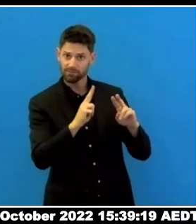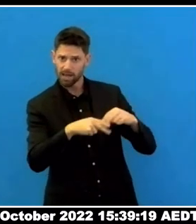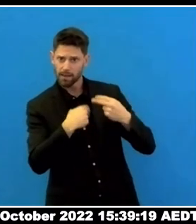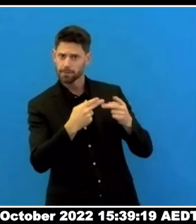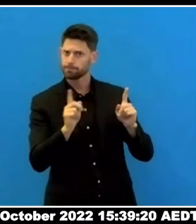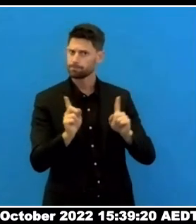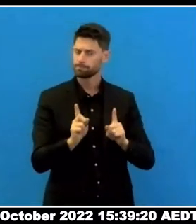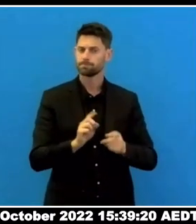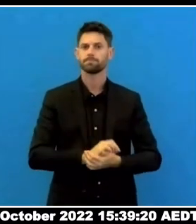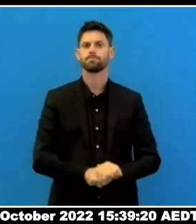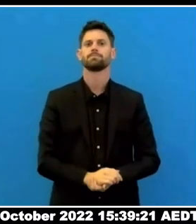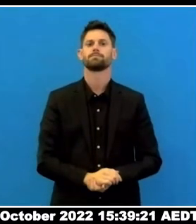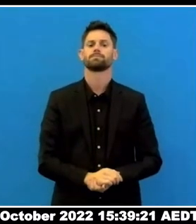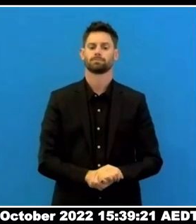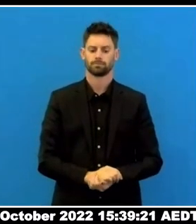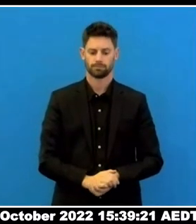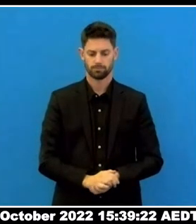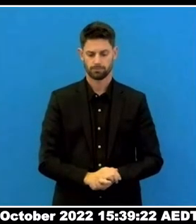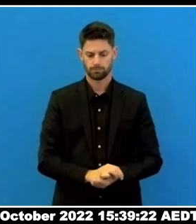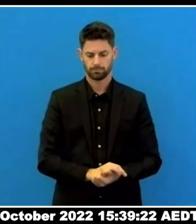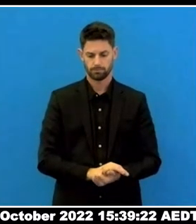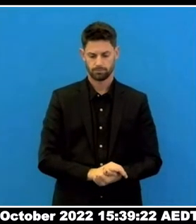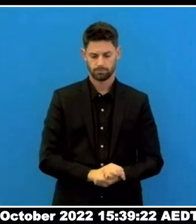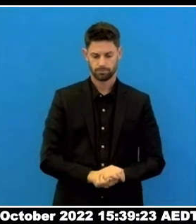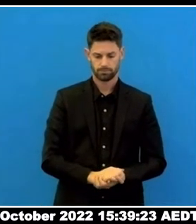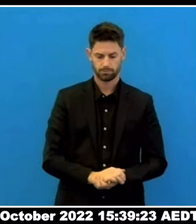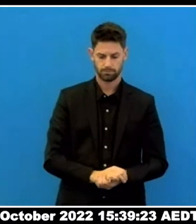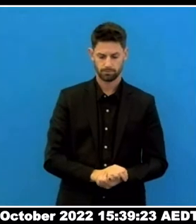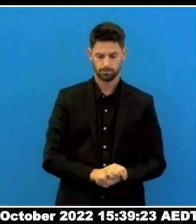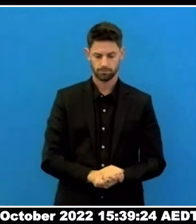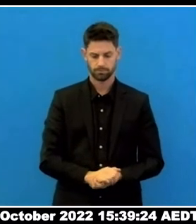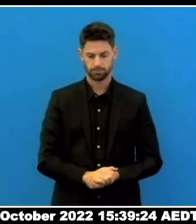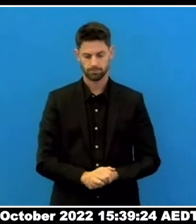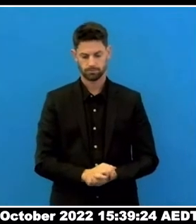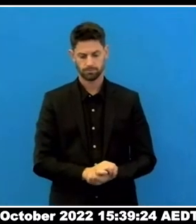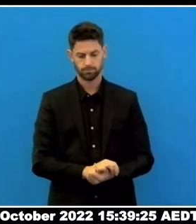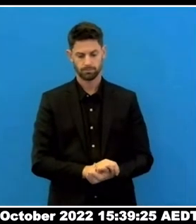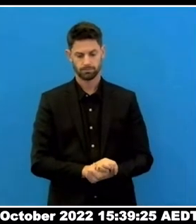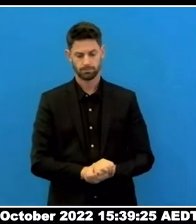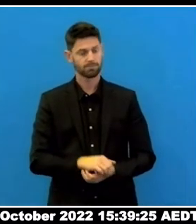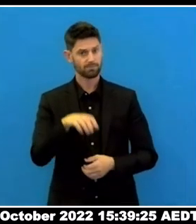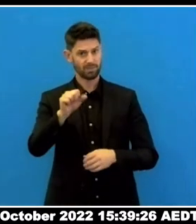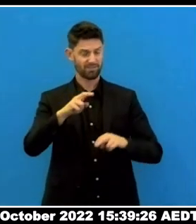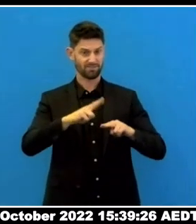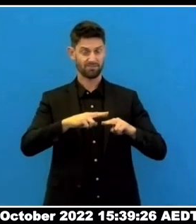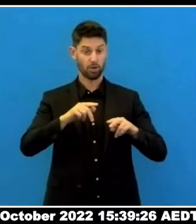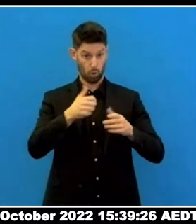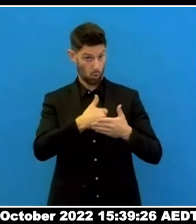For me, obviously, the family, you know, something is new for them. They not accept it.